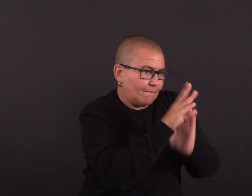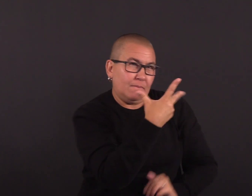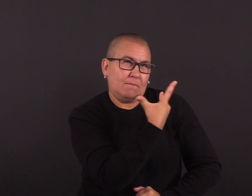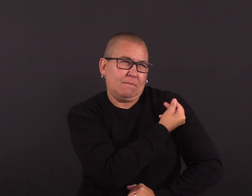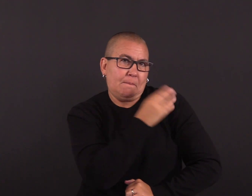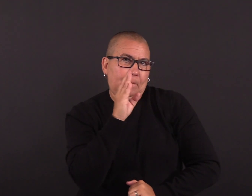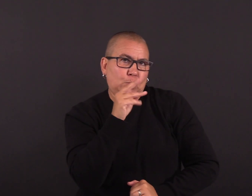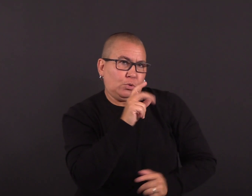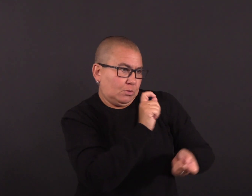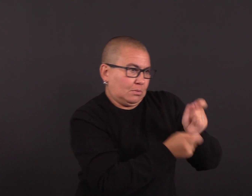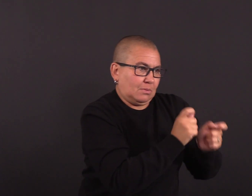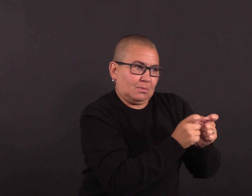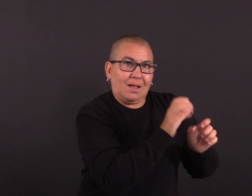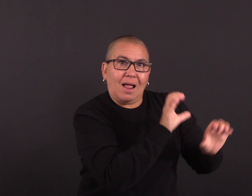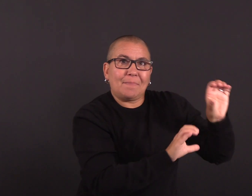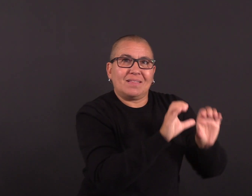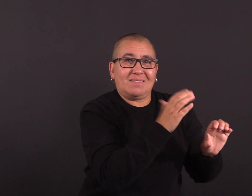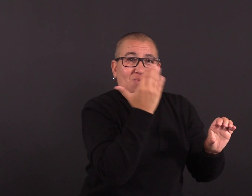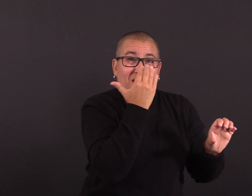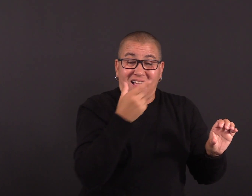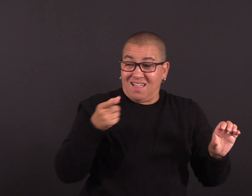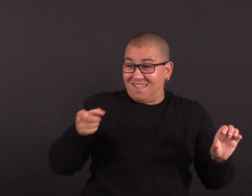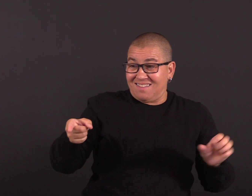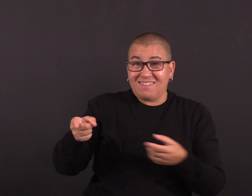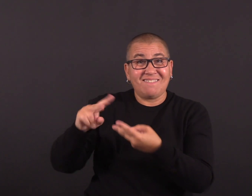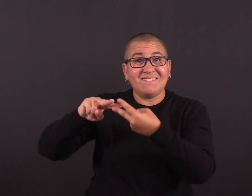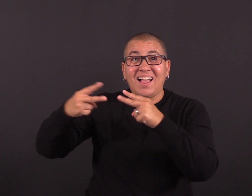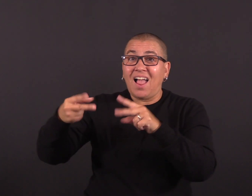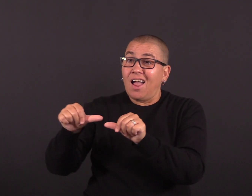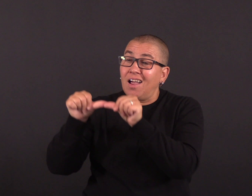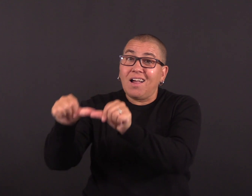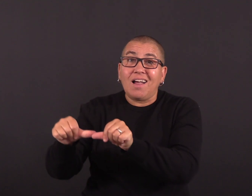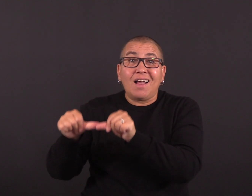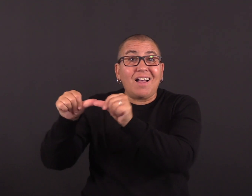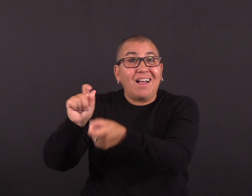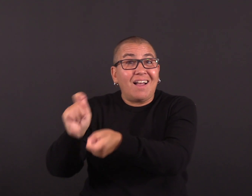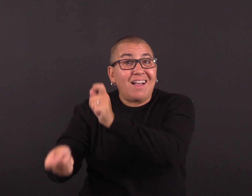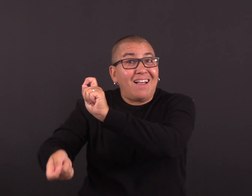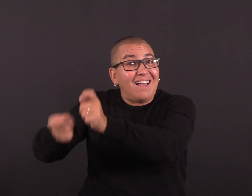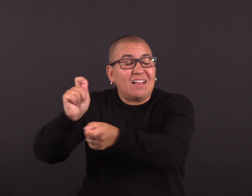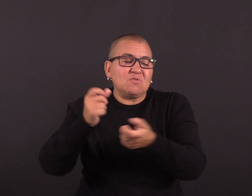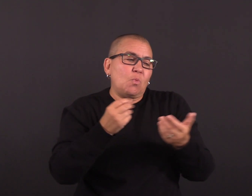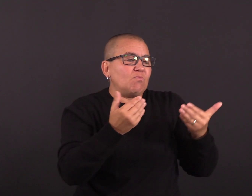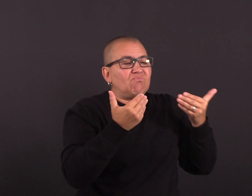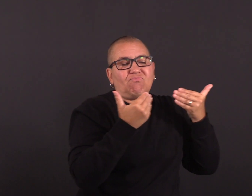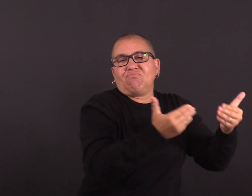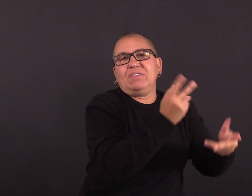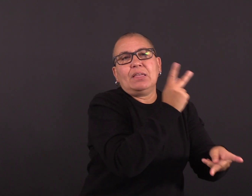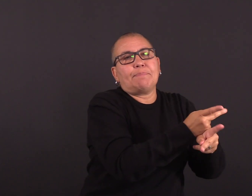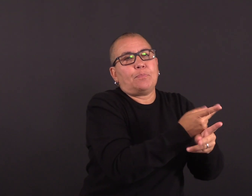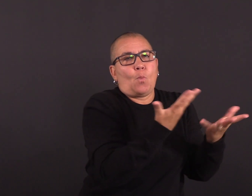it that stops it making mutations? no." But for this season, the FDA does not